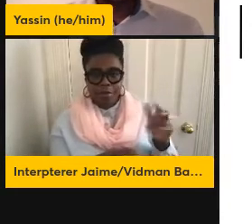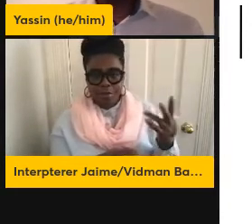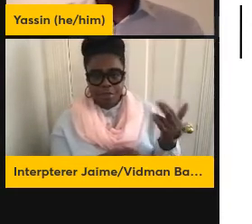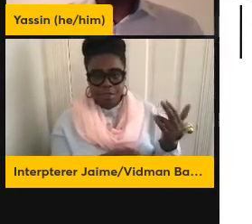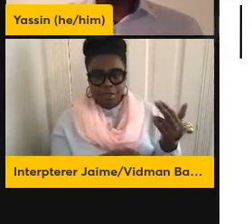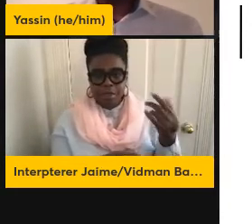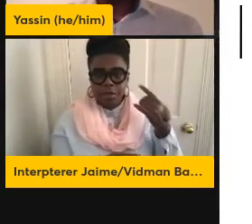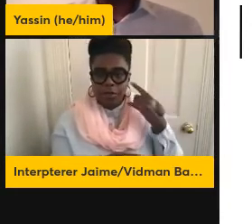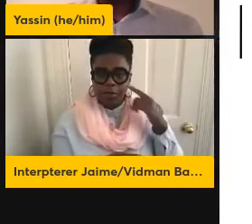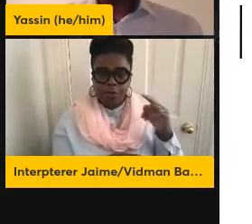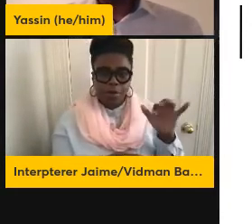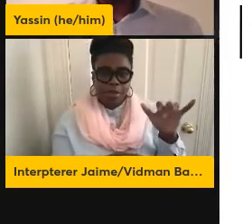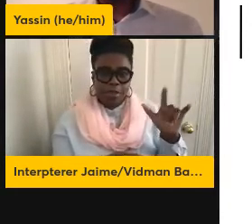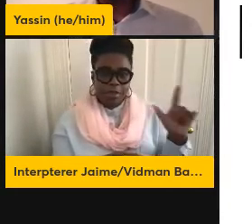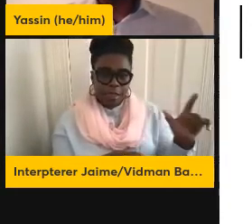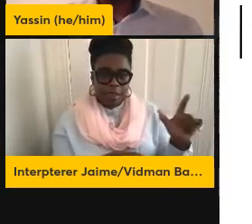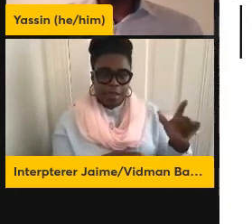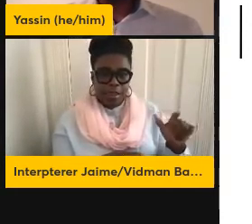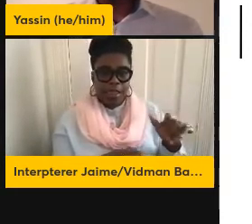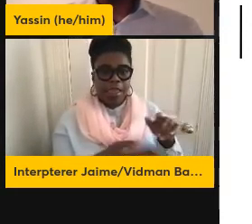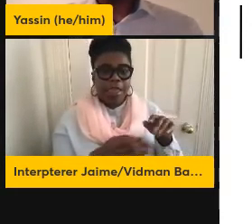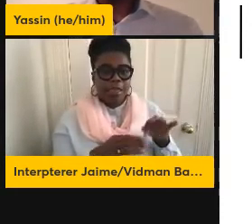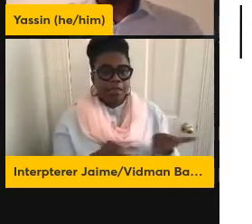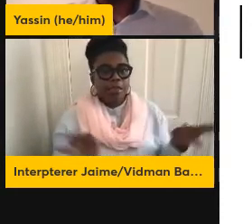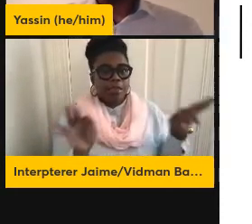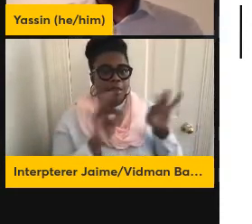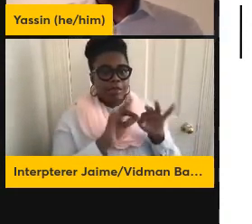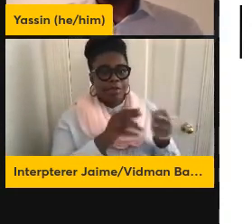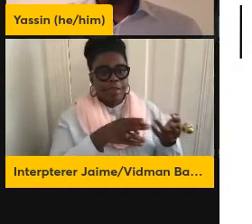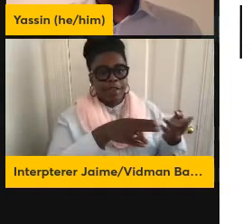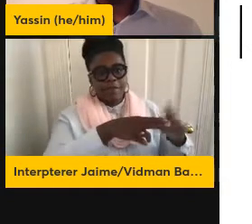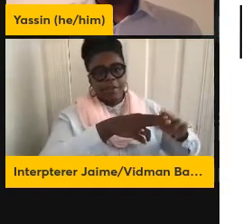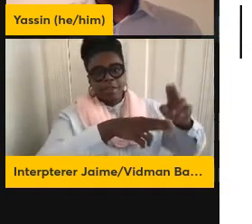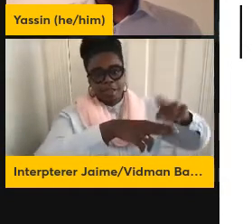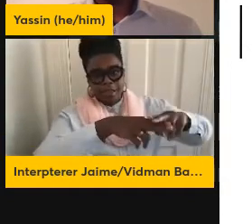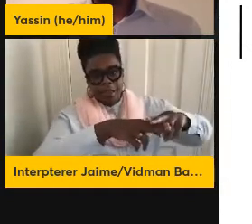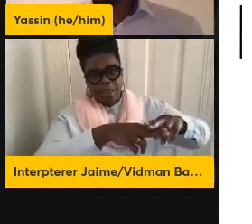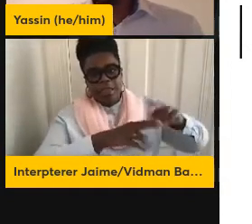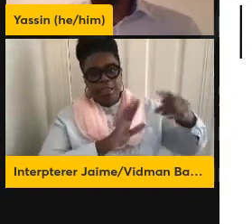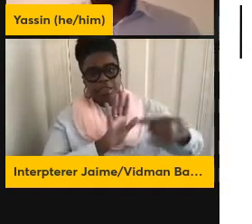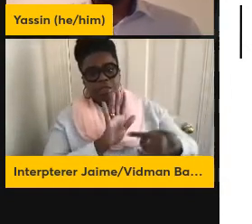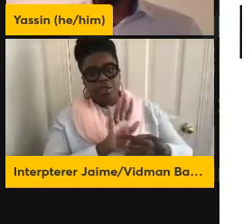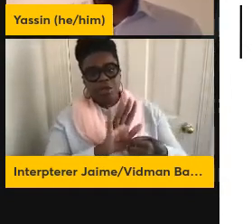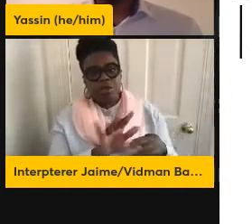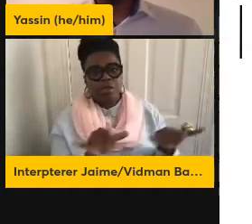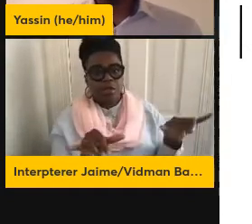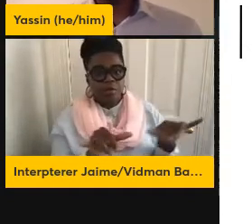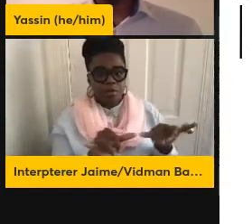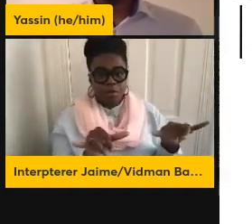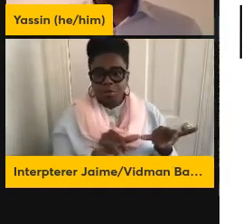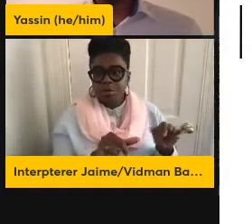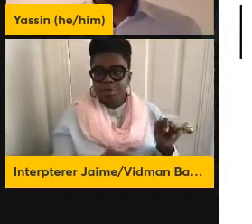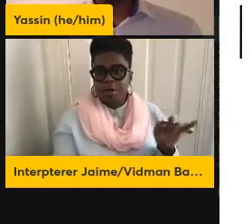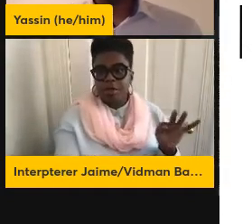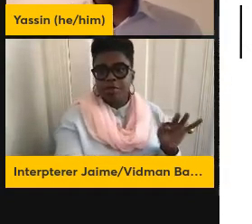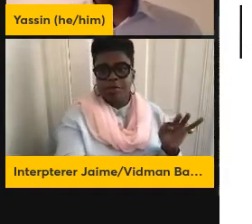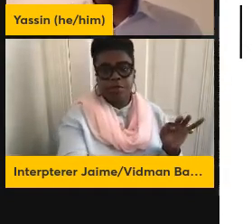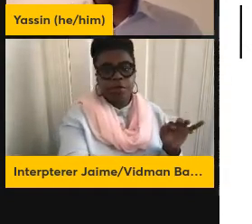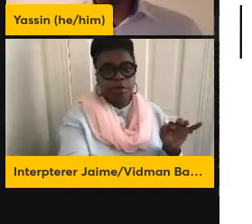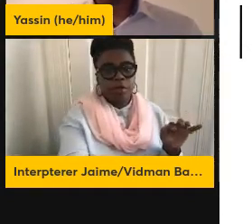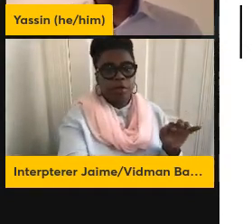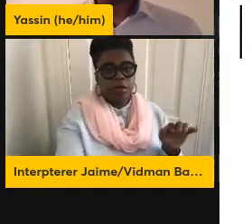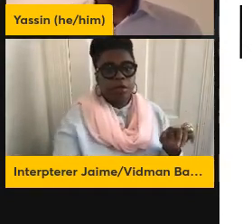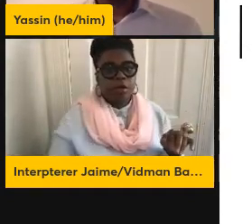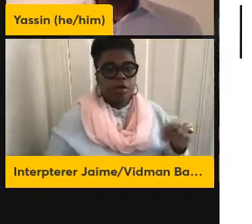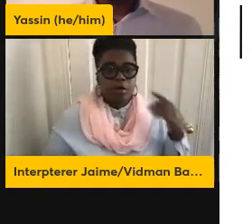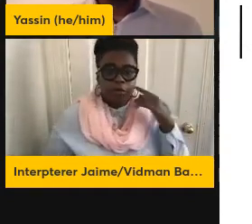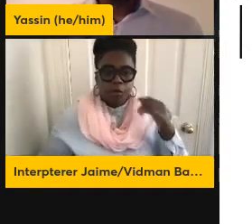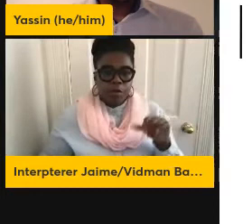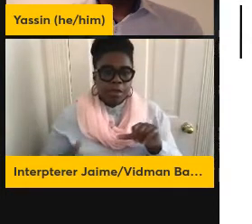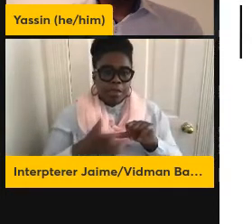basis is significantly elevated. So as indicated here by the measurement of mean fluorescence intensity. Not only that, but